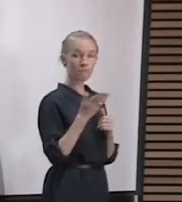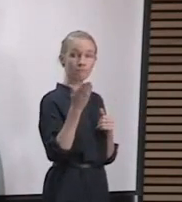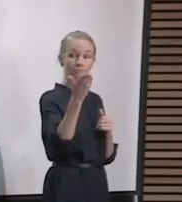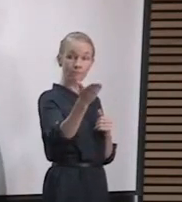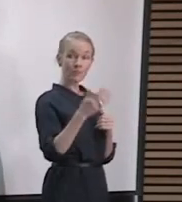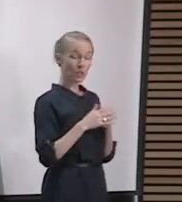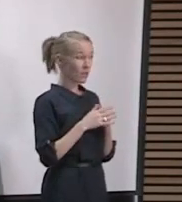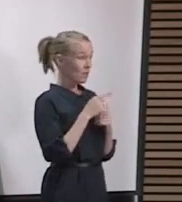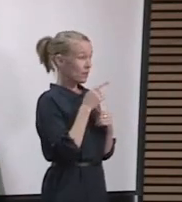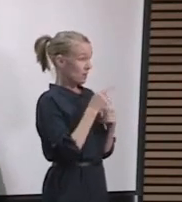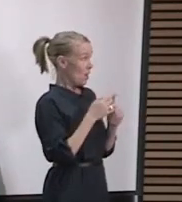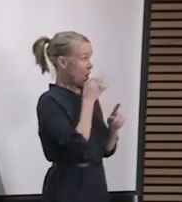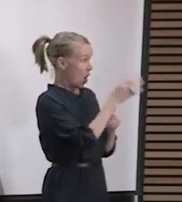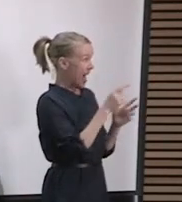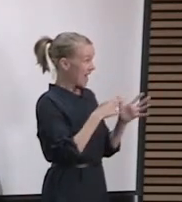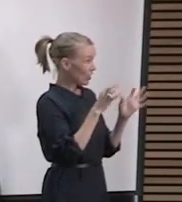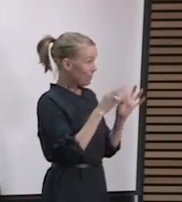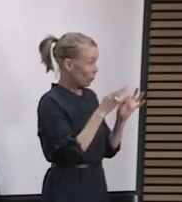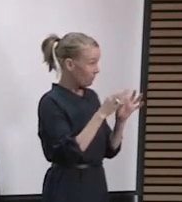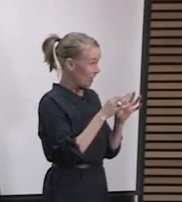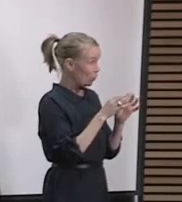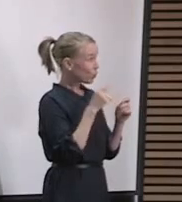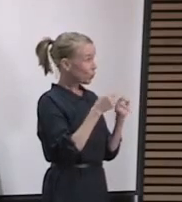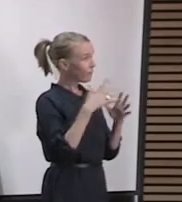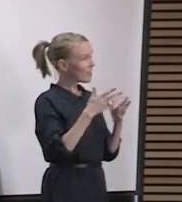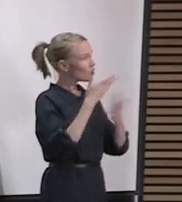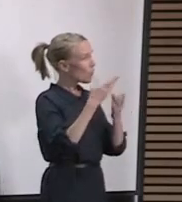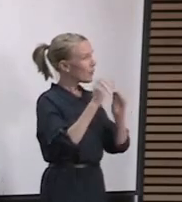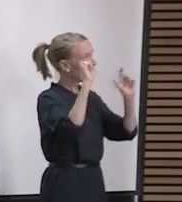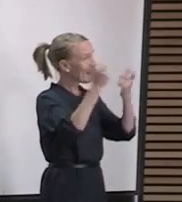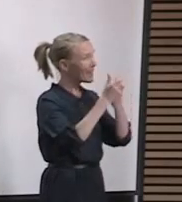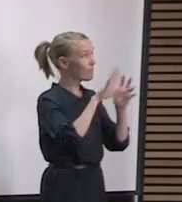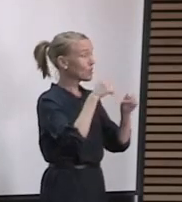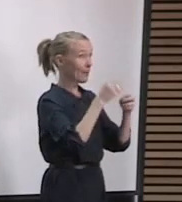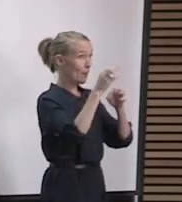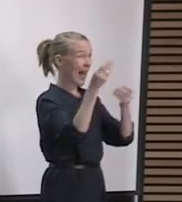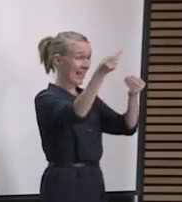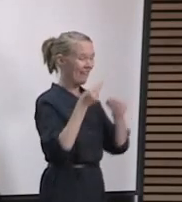Dr Bloomfield, did you or your team ever raise with Cabinet that you